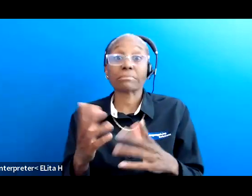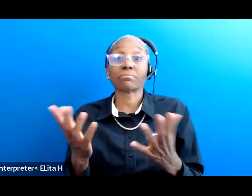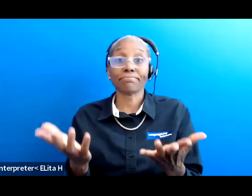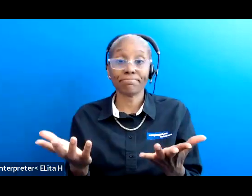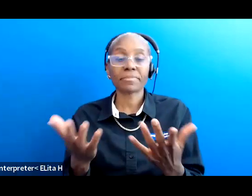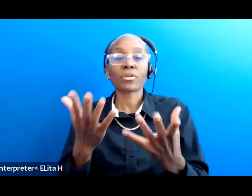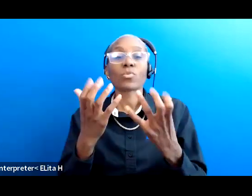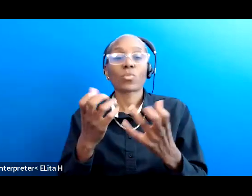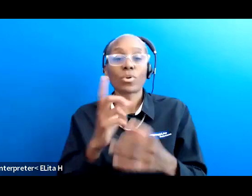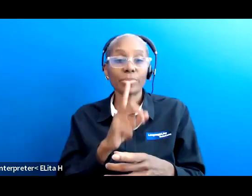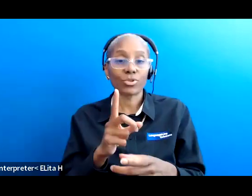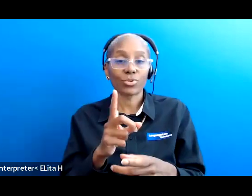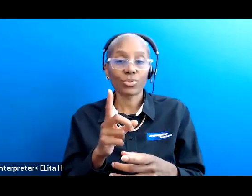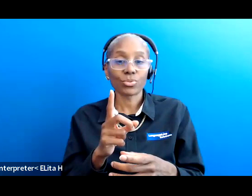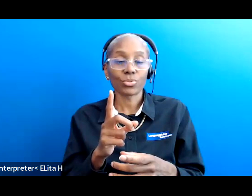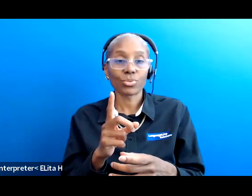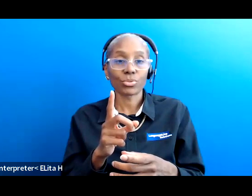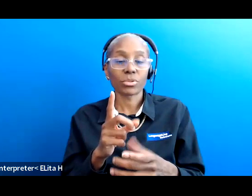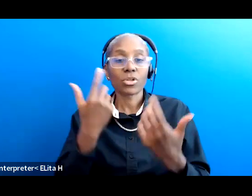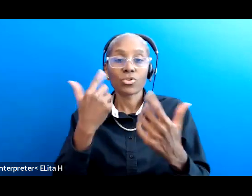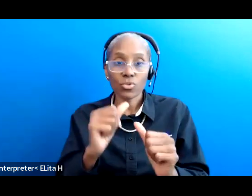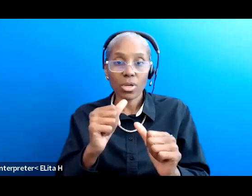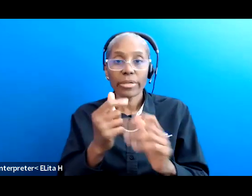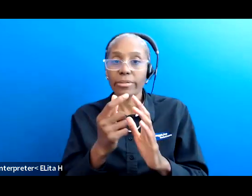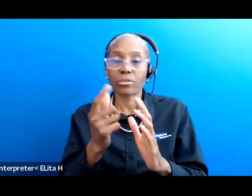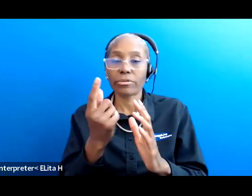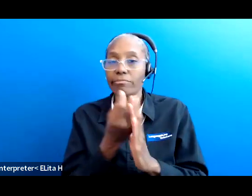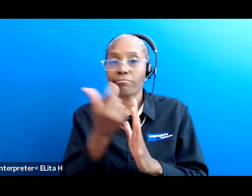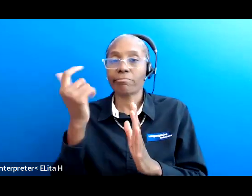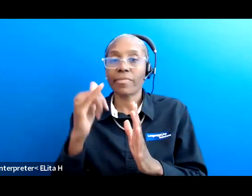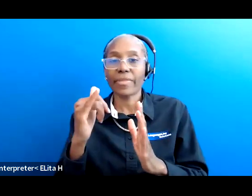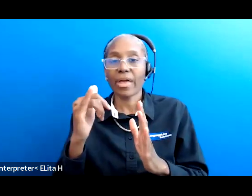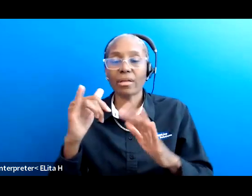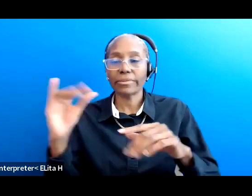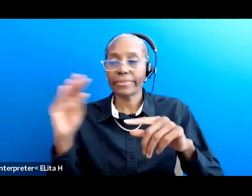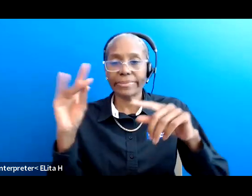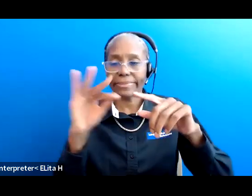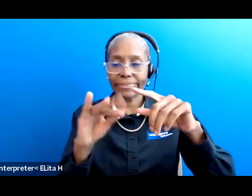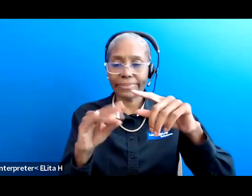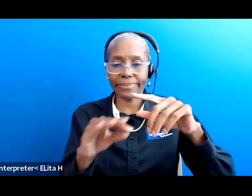You want to be sure and try to eliminate that sediment that's collecting in that catheter.